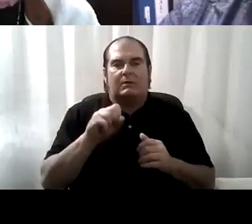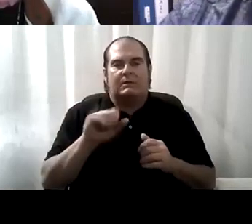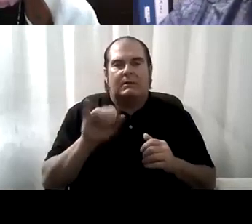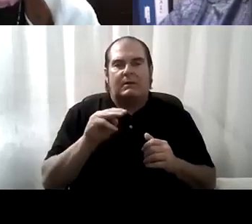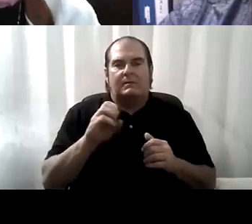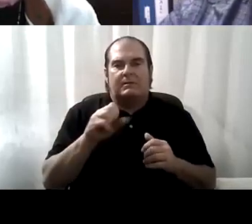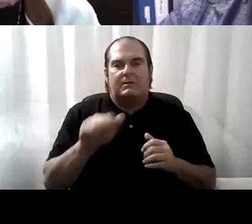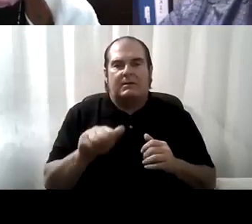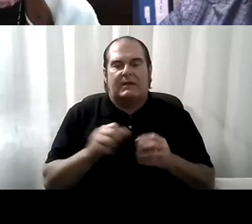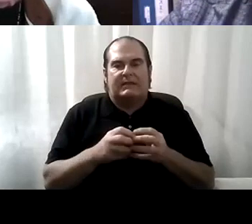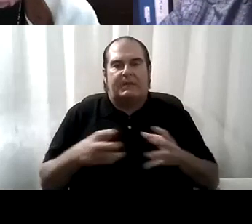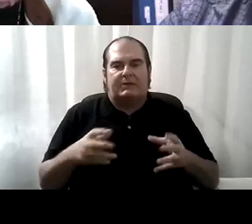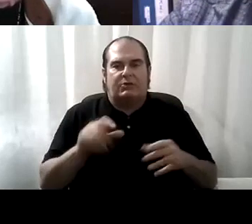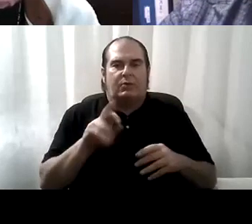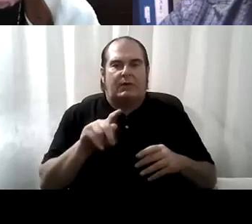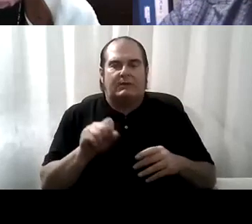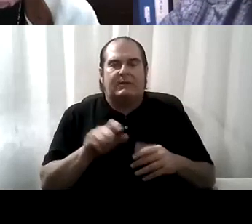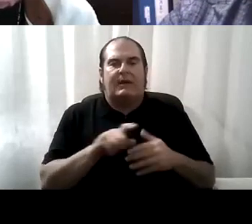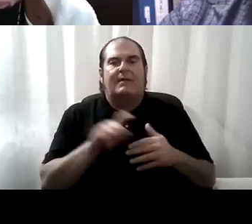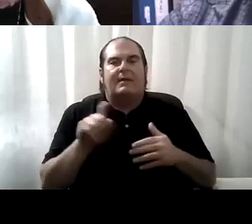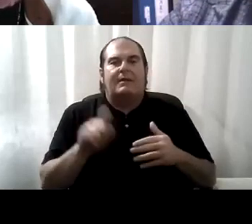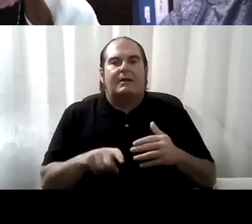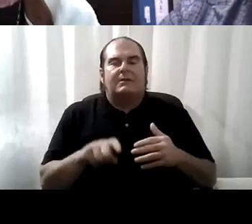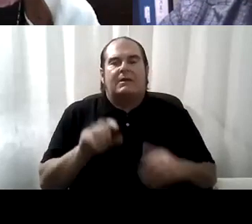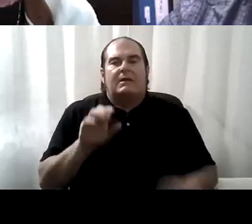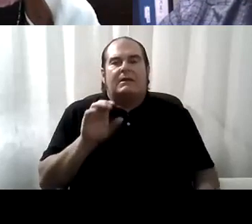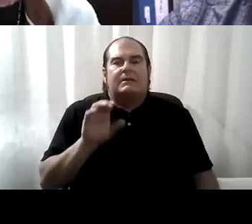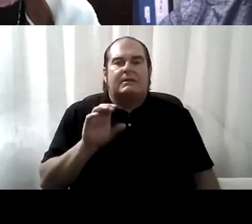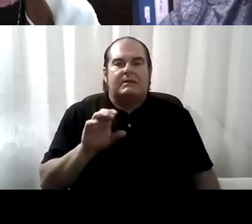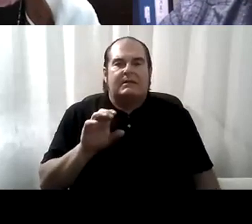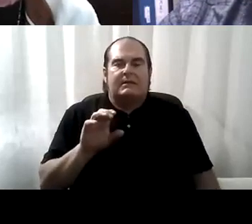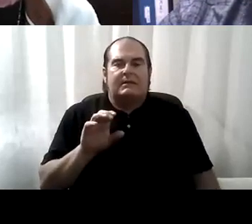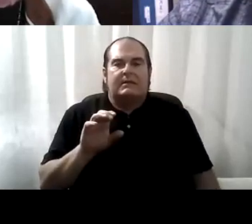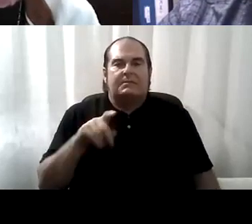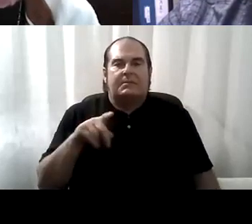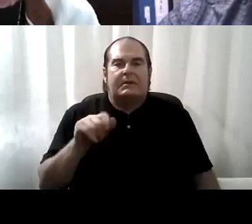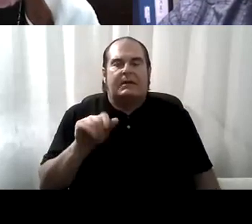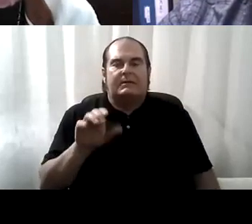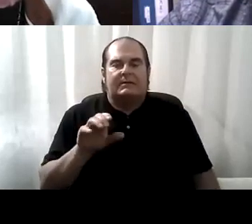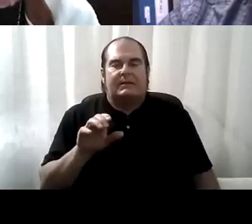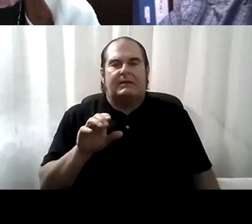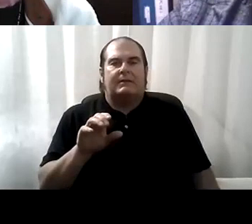The Texas version of CCBHC certification is not far off from the Federal standards.